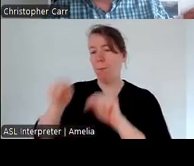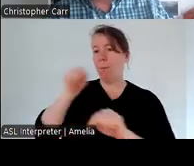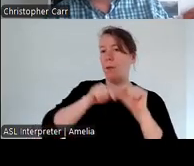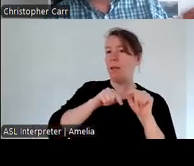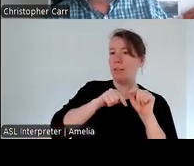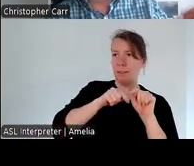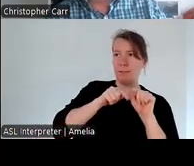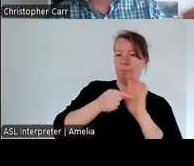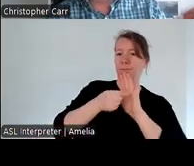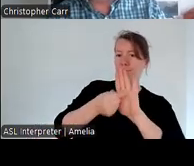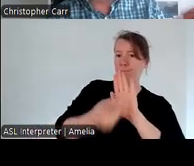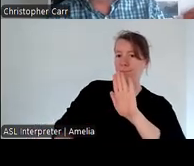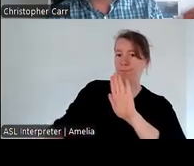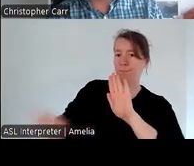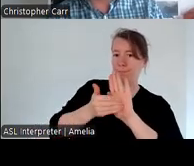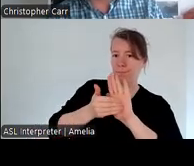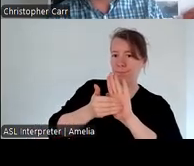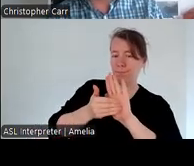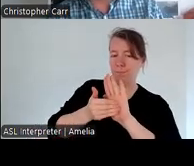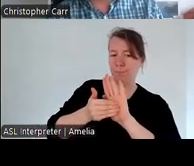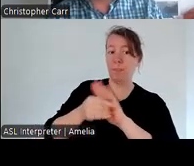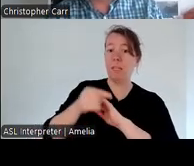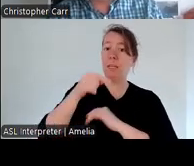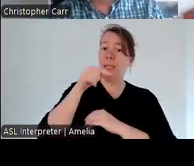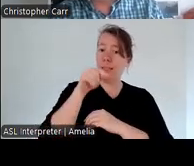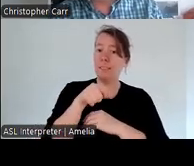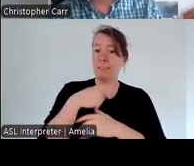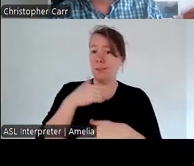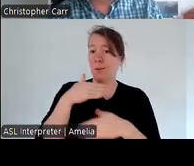piece of metadata. So we're working on it, this is a work in progress, and this is gonna be,